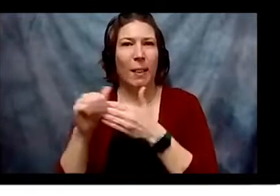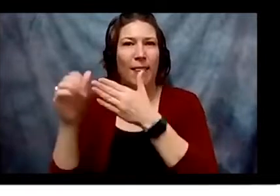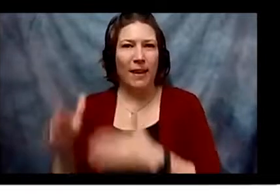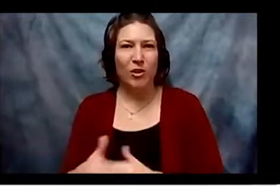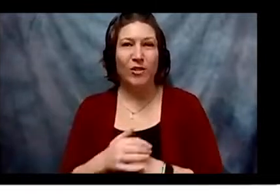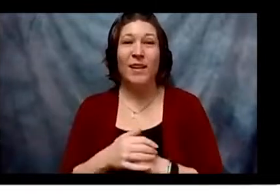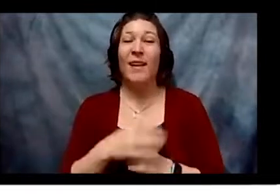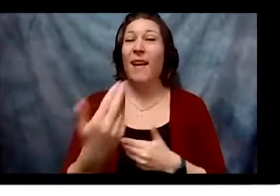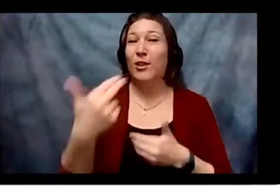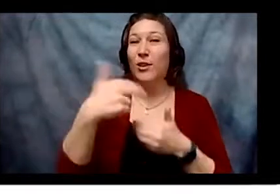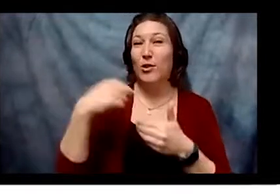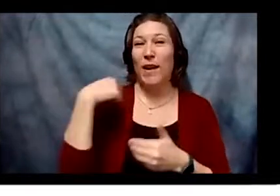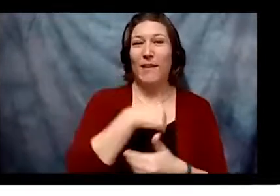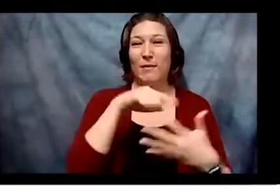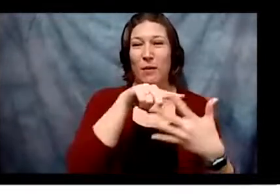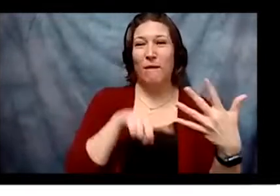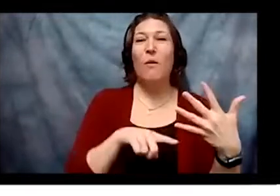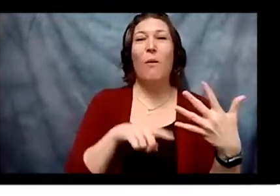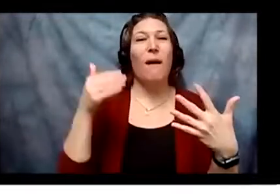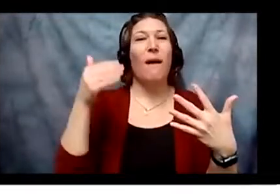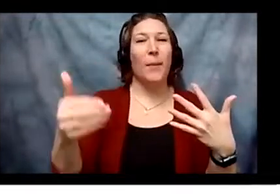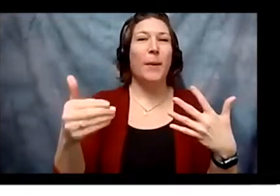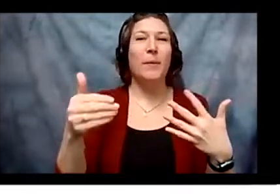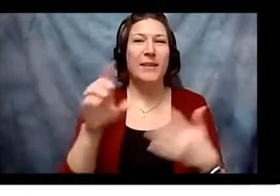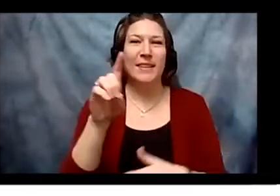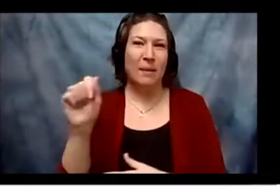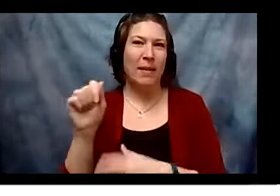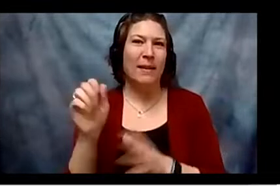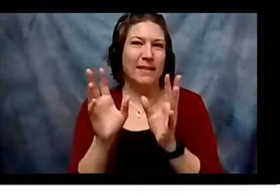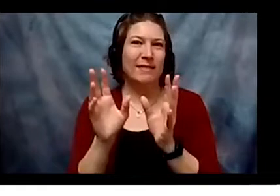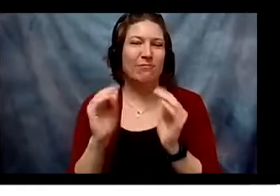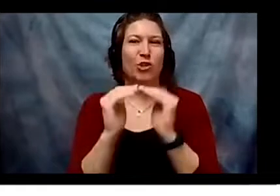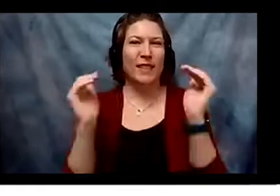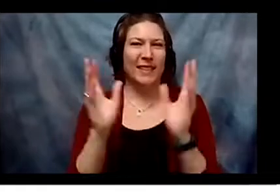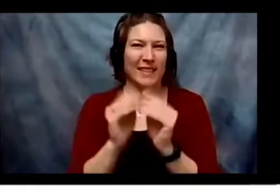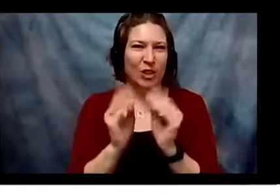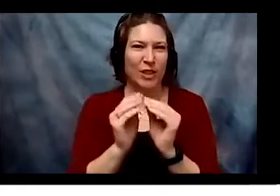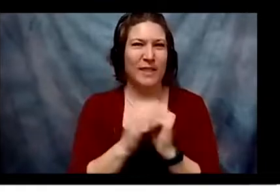upcoming Disability Justice sessions. Here's a list of them.